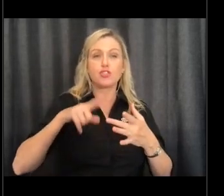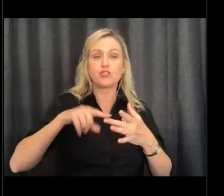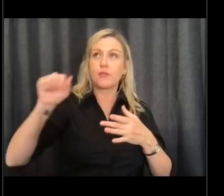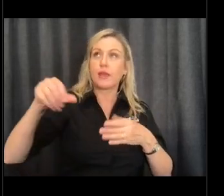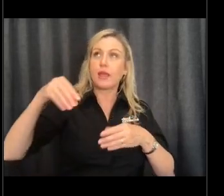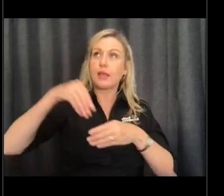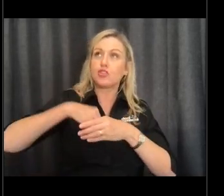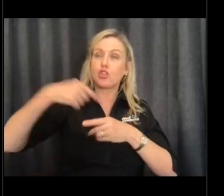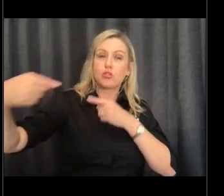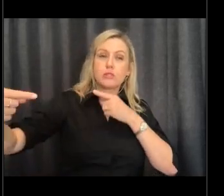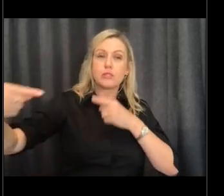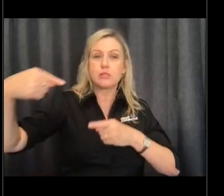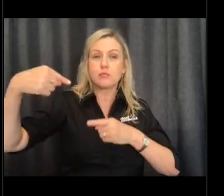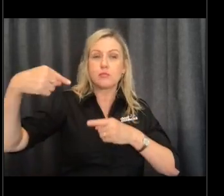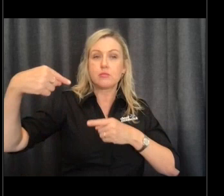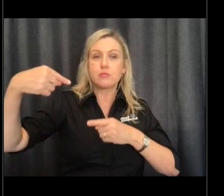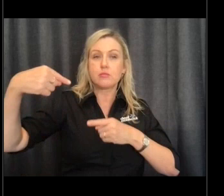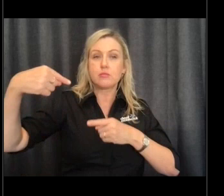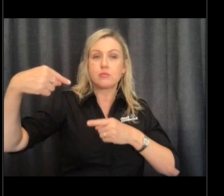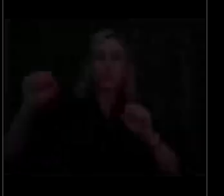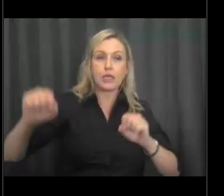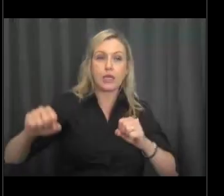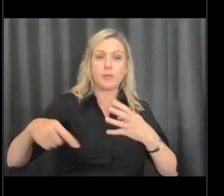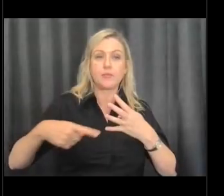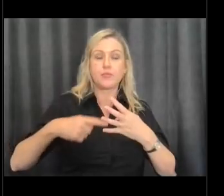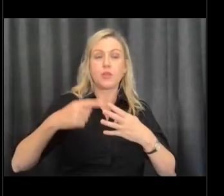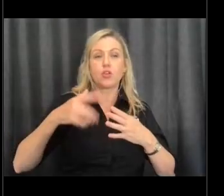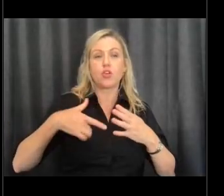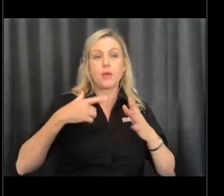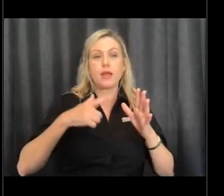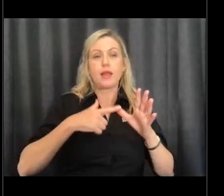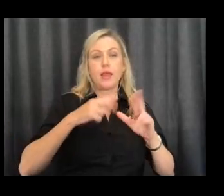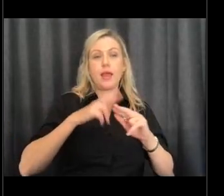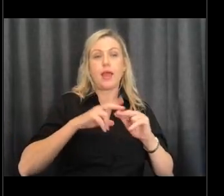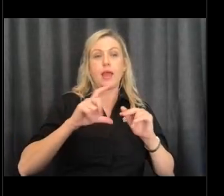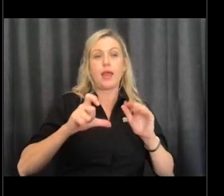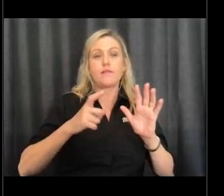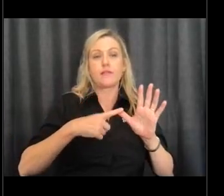Complaining to AFCA on his behalf and with his consent.